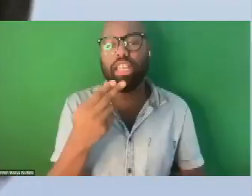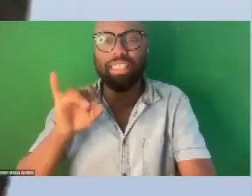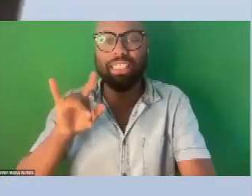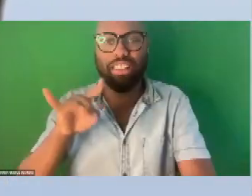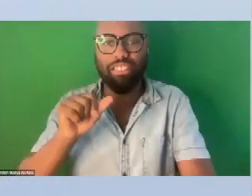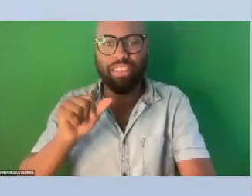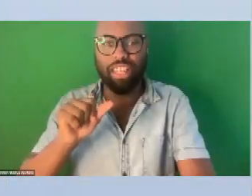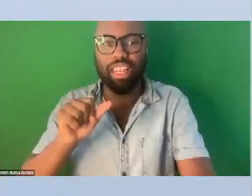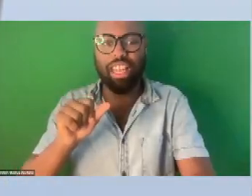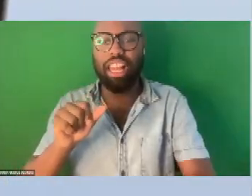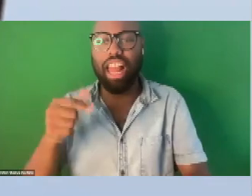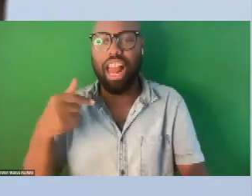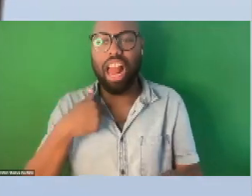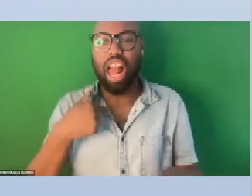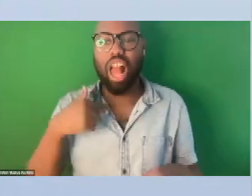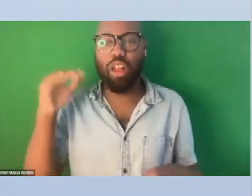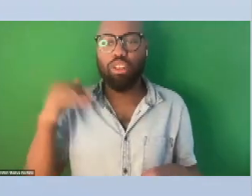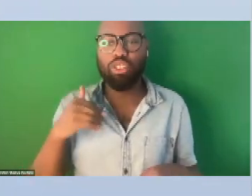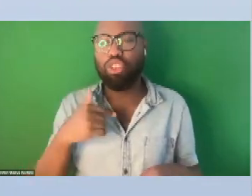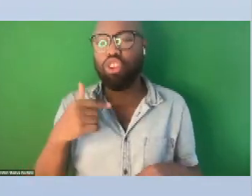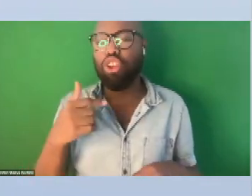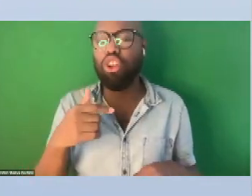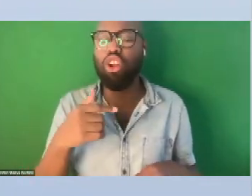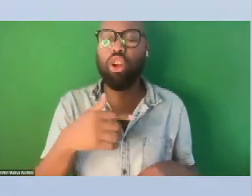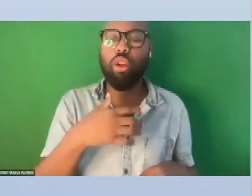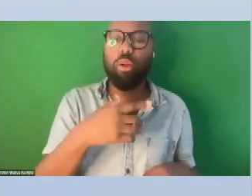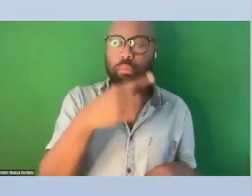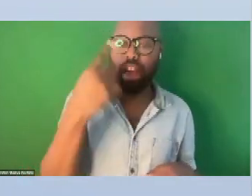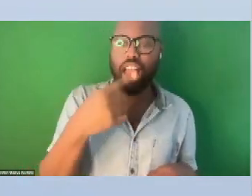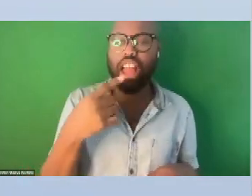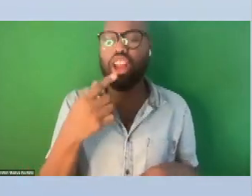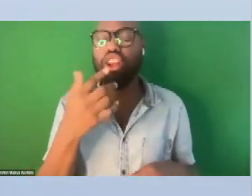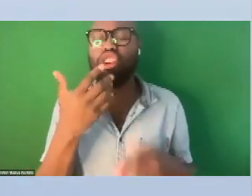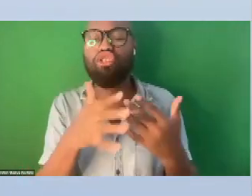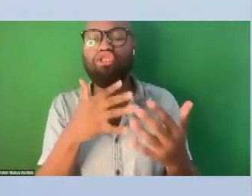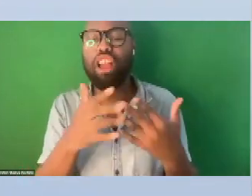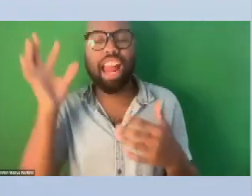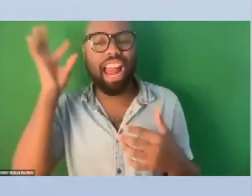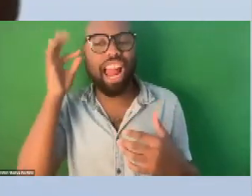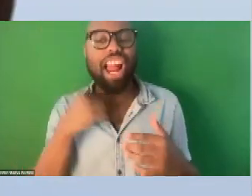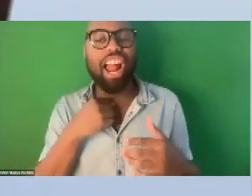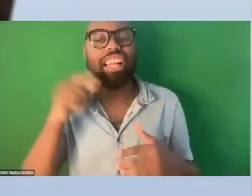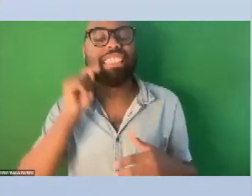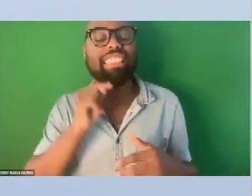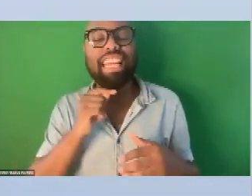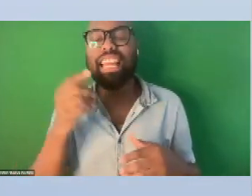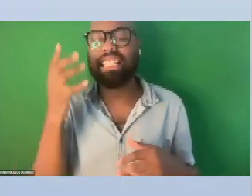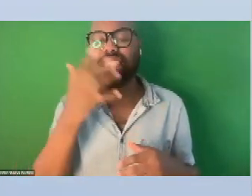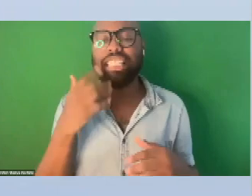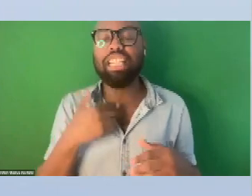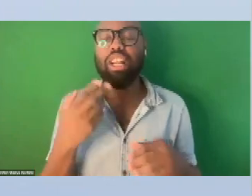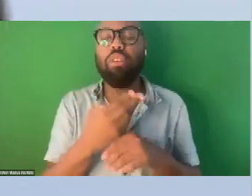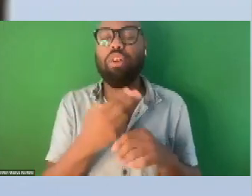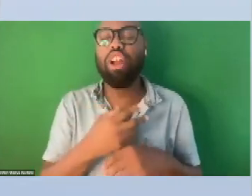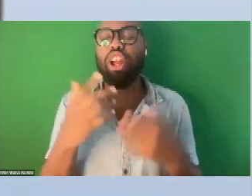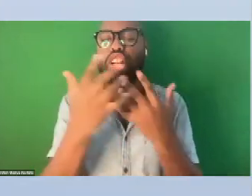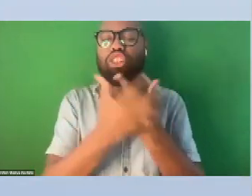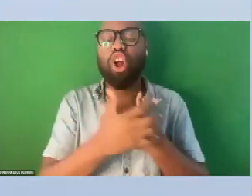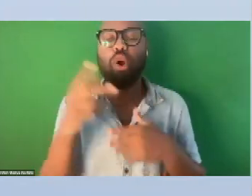dark hair, tan skin, and I'm wearing a dark purple shirt. Typically, I would be wearing glasses as well,